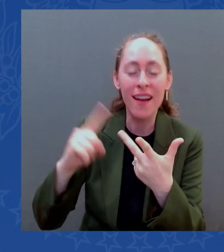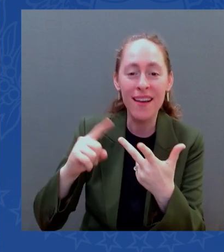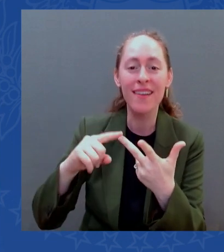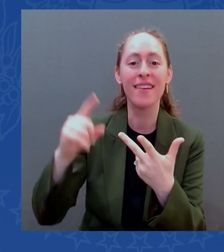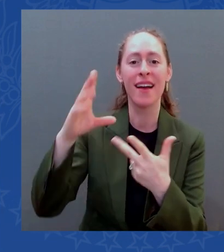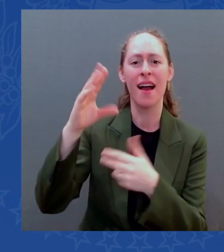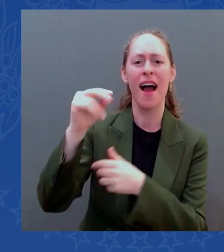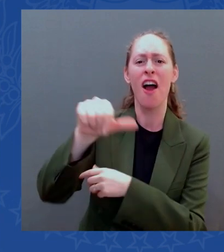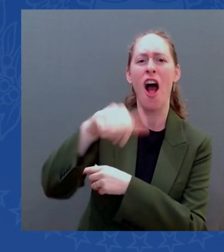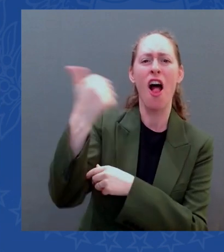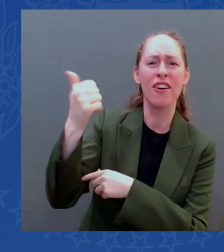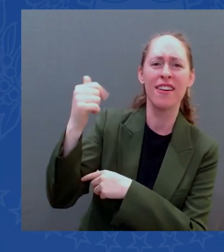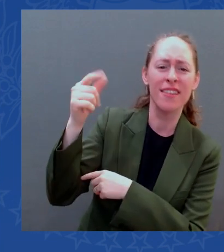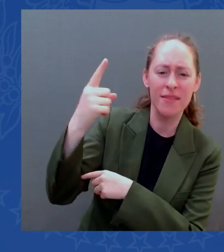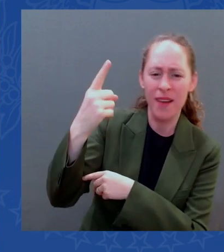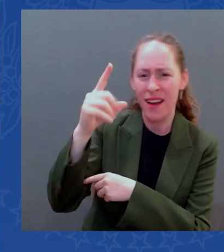And they may be here next year. Who knows?